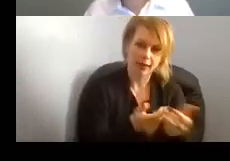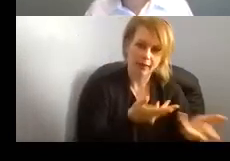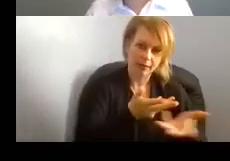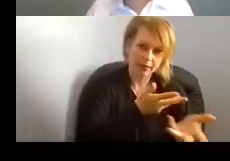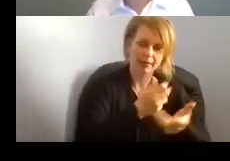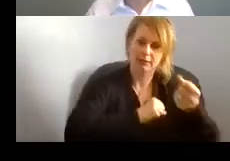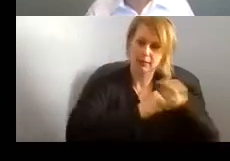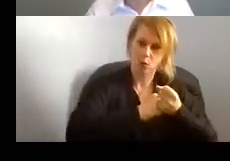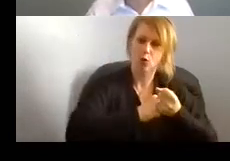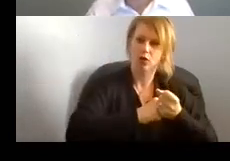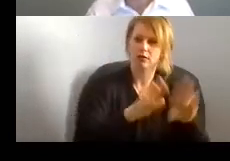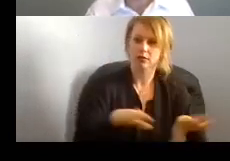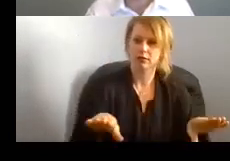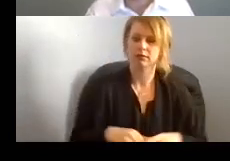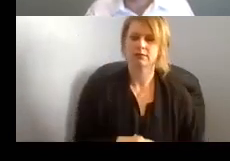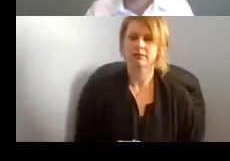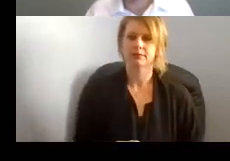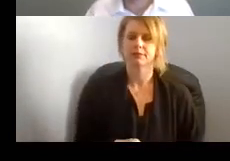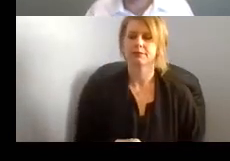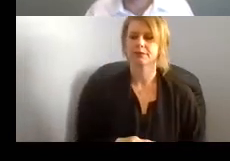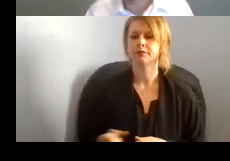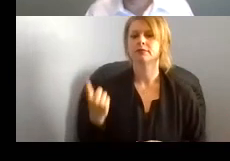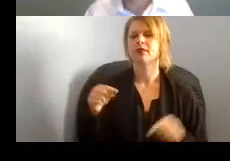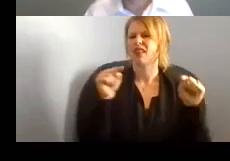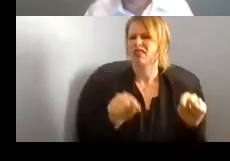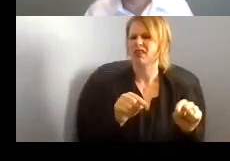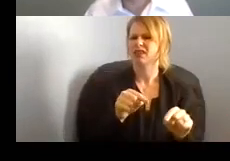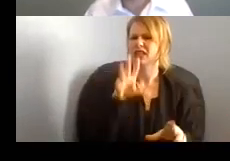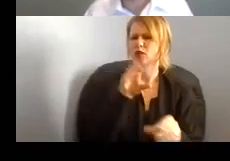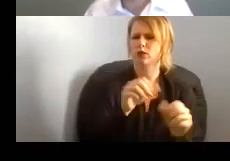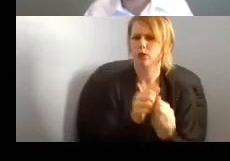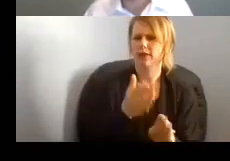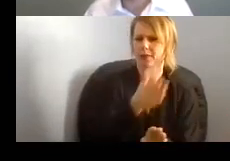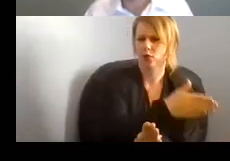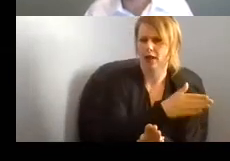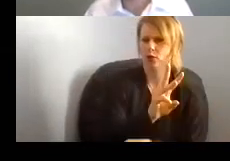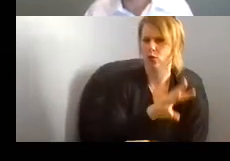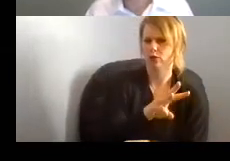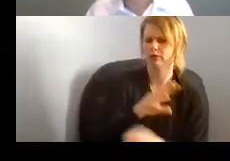And this was a lot of what I reviewed in the prior webinar. This information will help address children’s anxiety